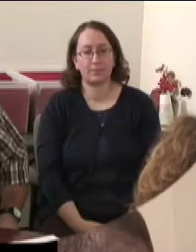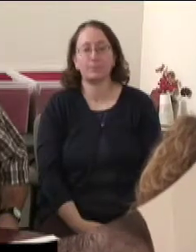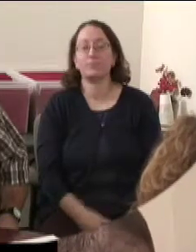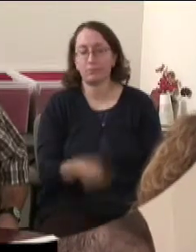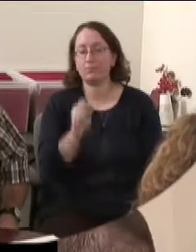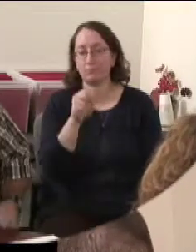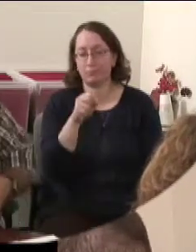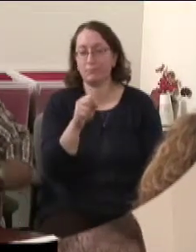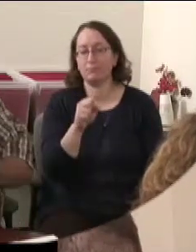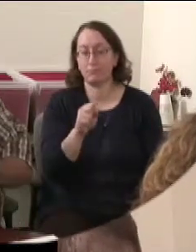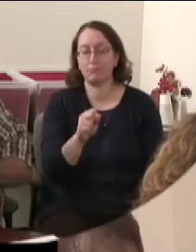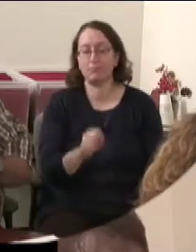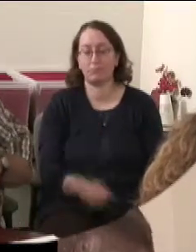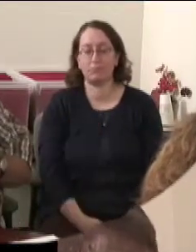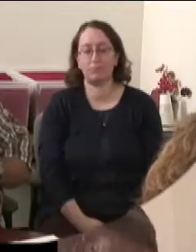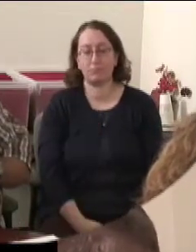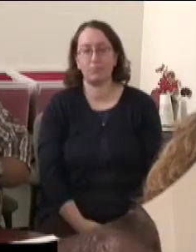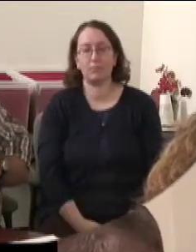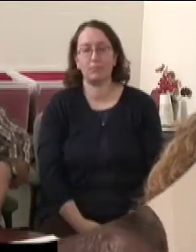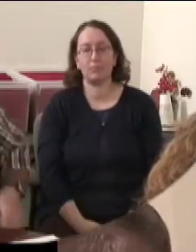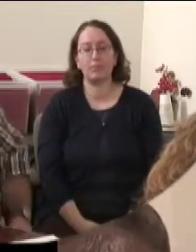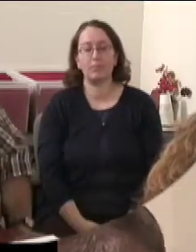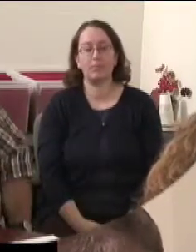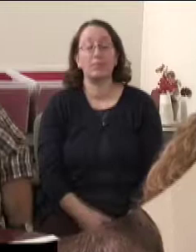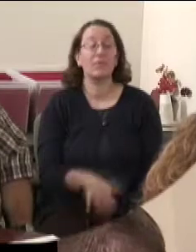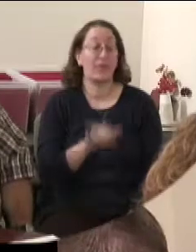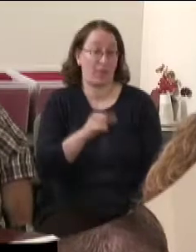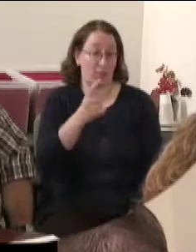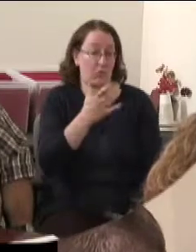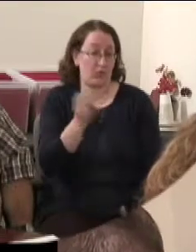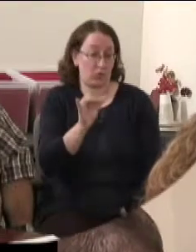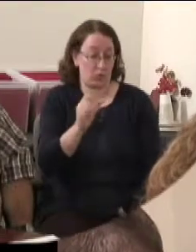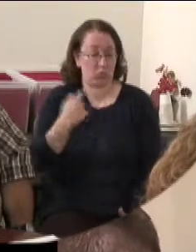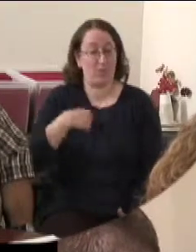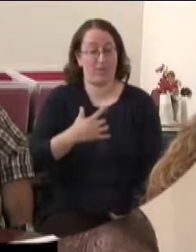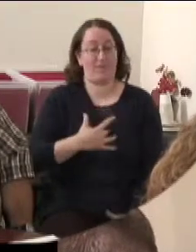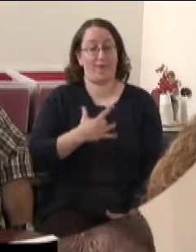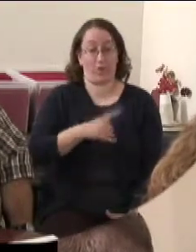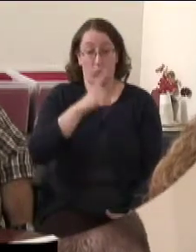Steven: She is. That's one thing that we felt really good about